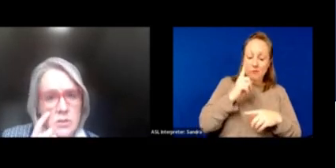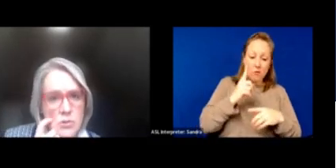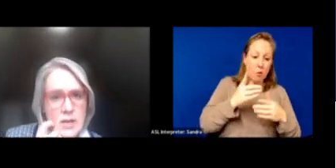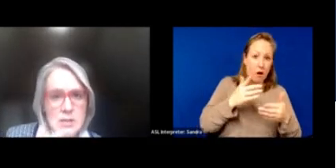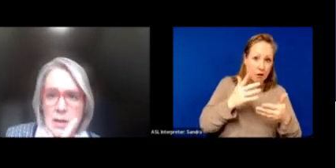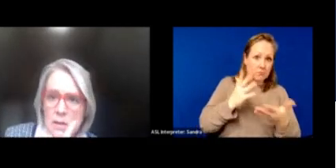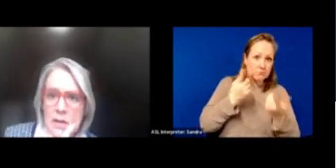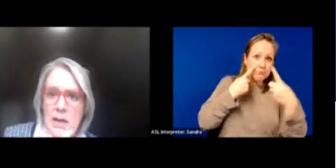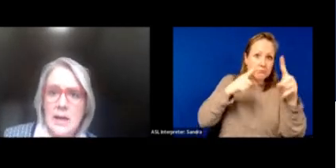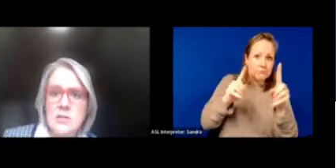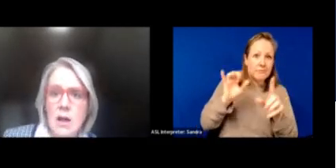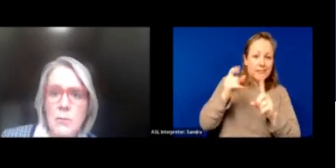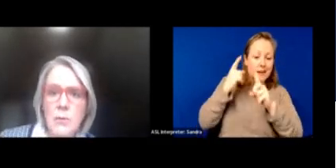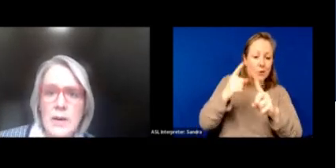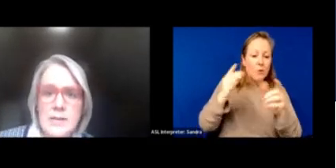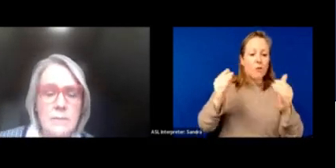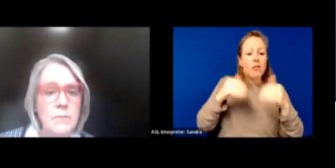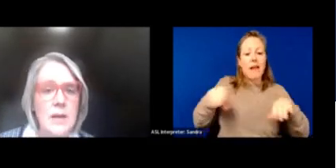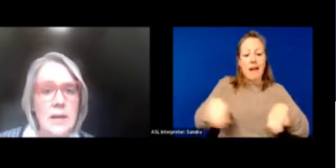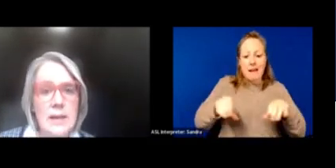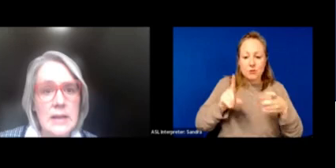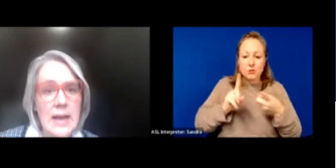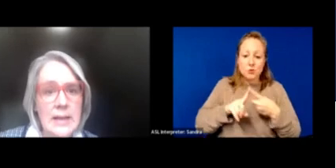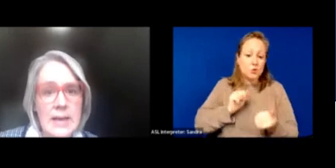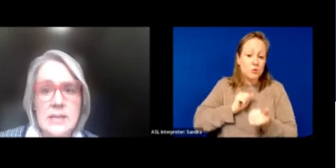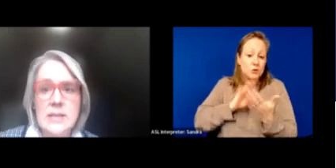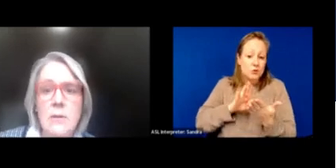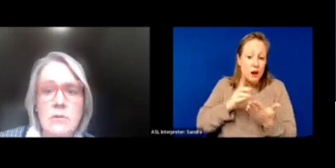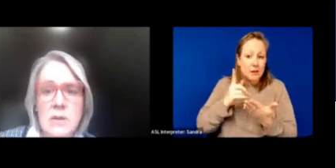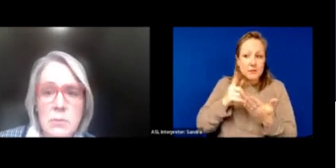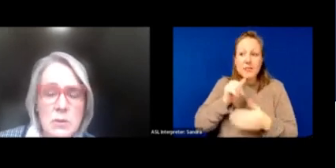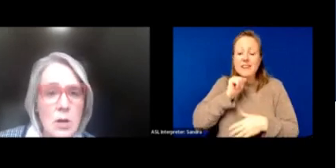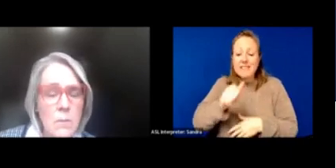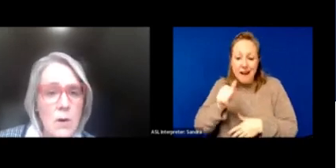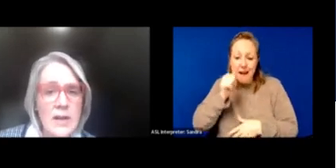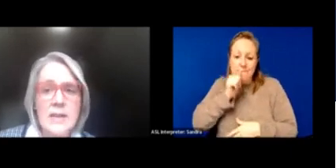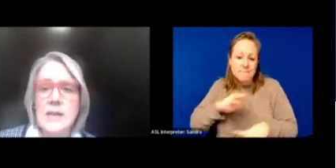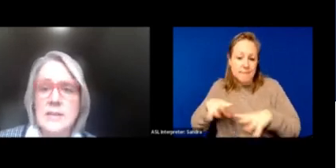to address the tolerable risk. It can list responsible parties